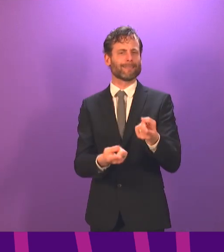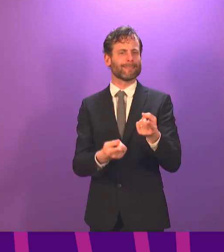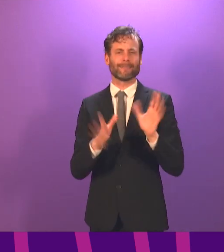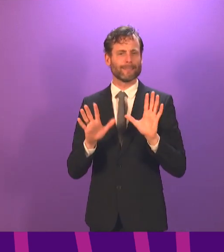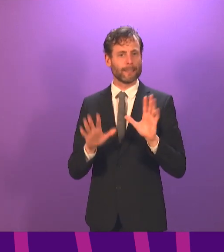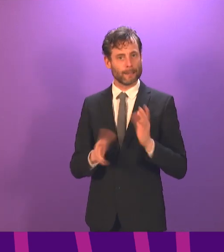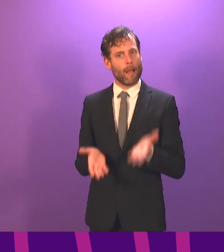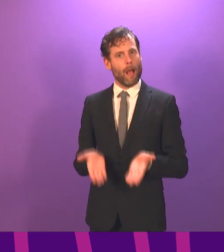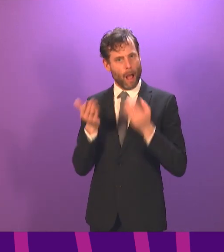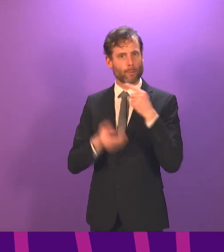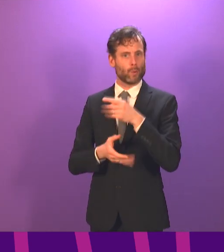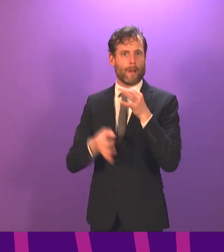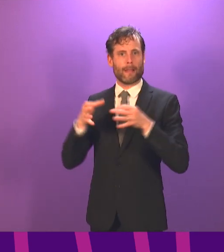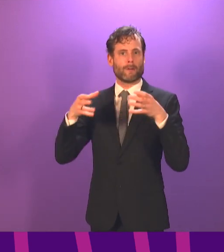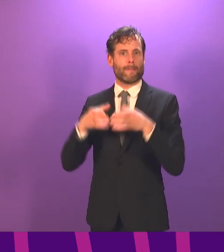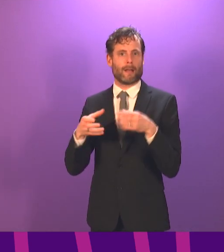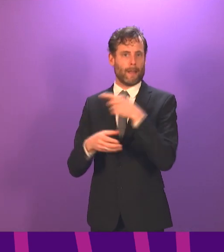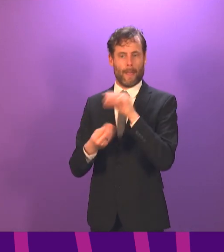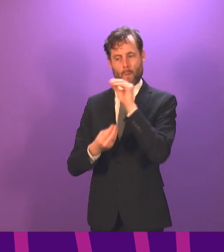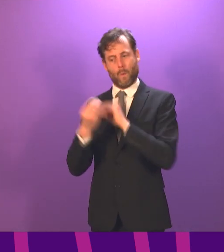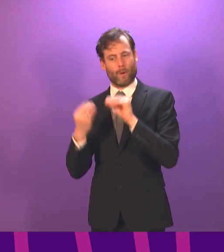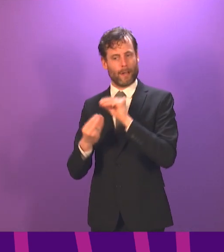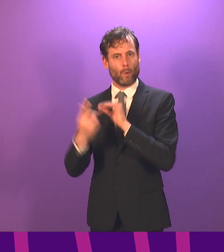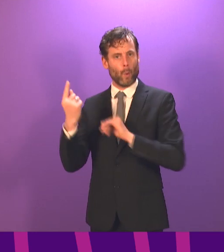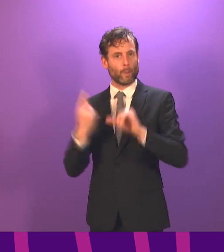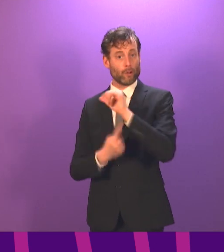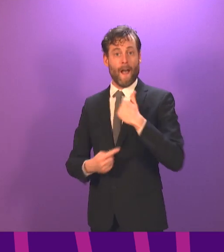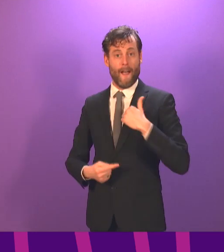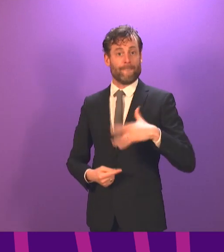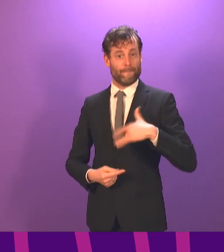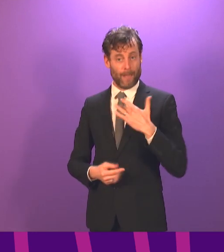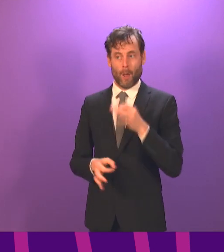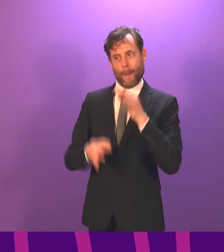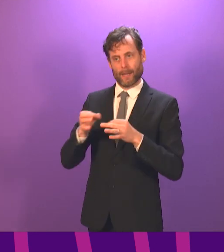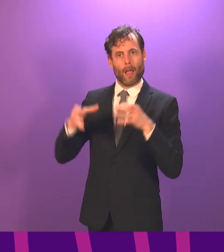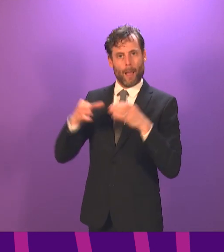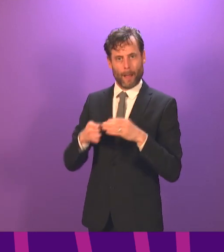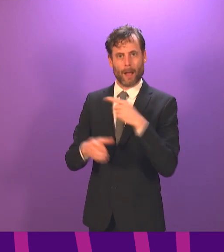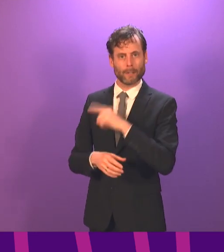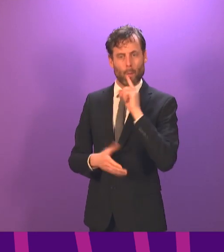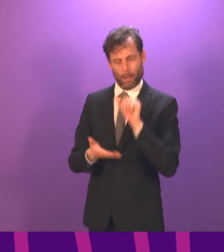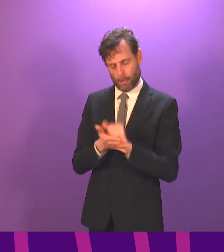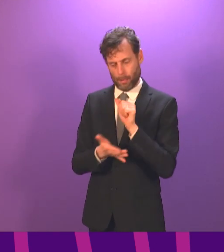I am confident that the parties will exercise common sense in their approach to that.